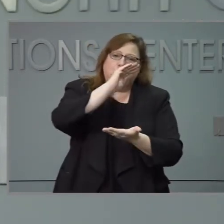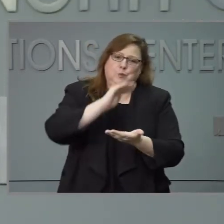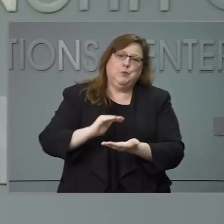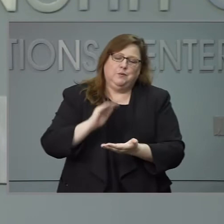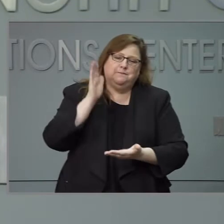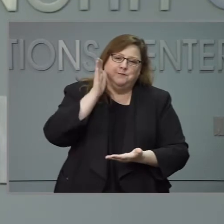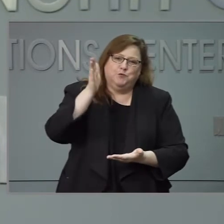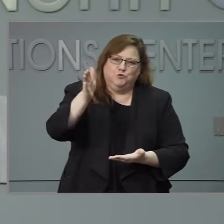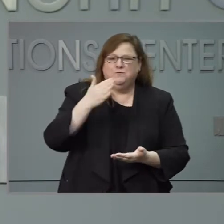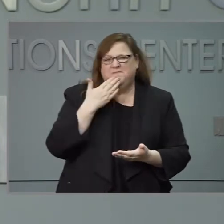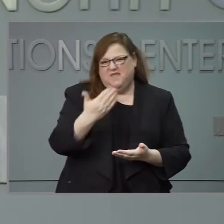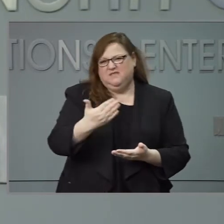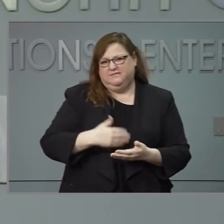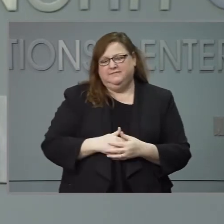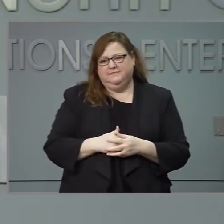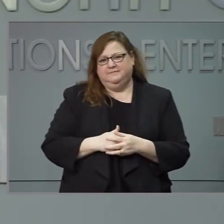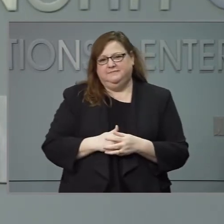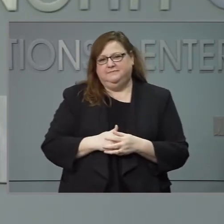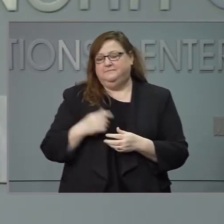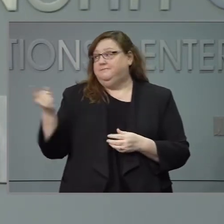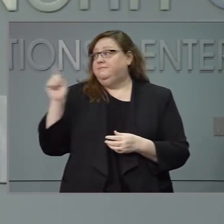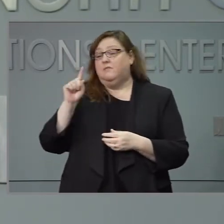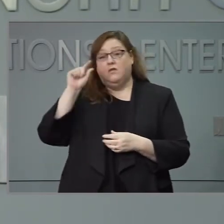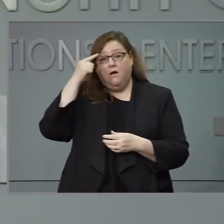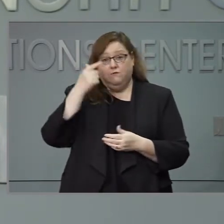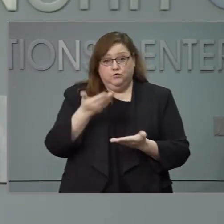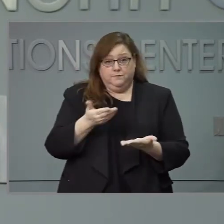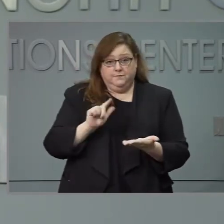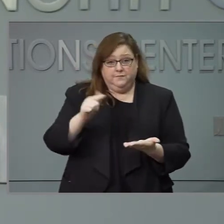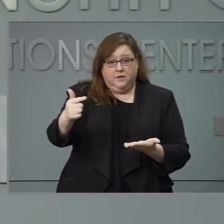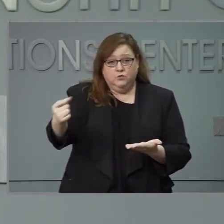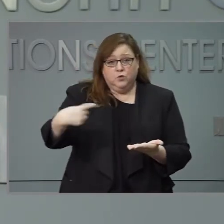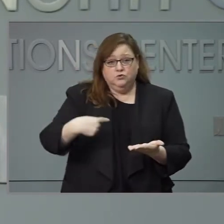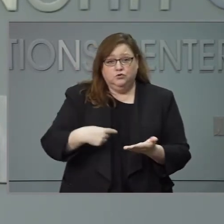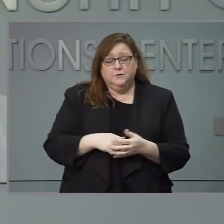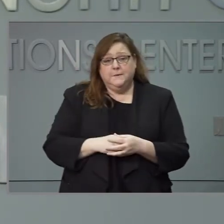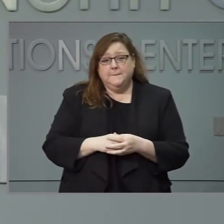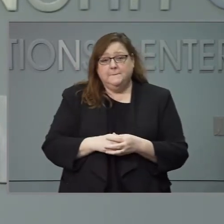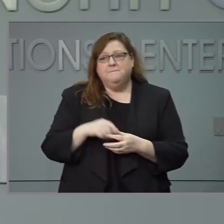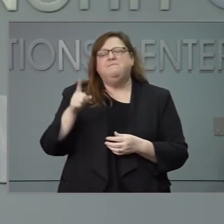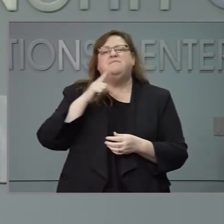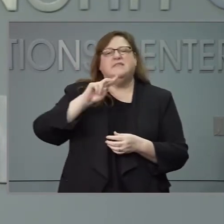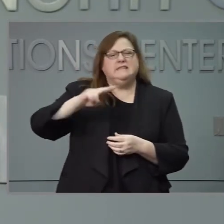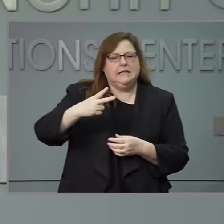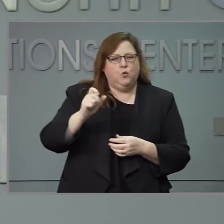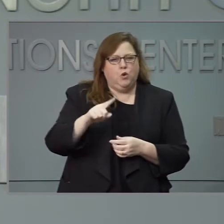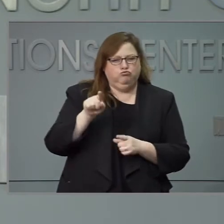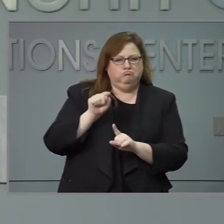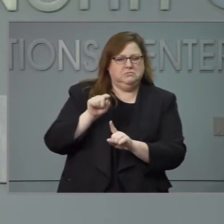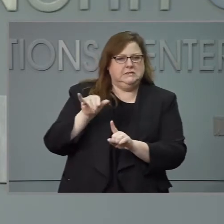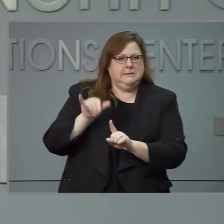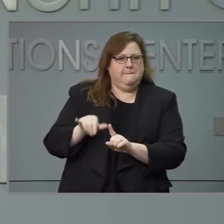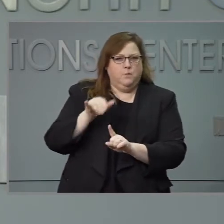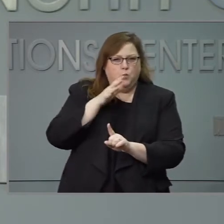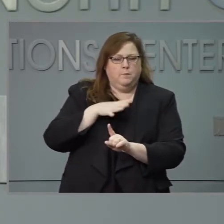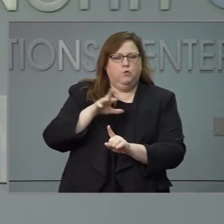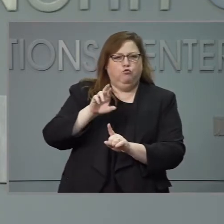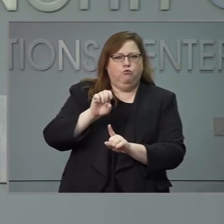Lt. Gov. Forest: BUENO, EL GOBERNADOR HA FALLADO A CAROLINA DEL NORTE, ES INCREÍBLE QUE AL PRINCIPIO, CUANDO ESTABA A PUNTO